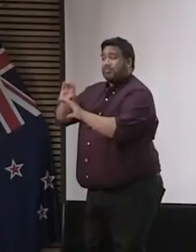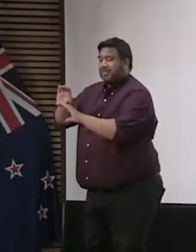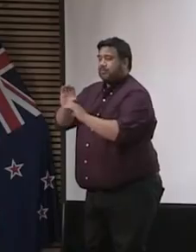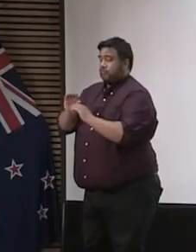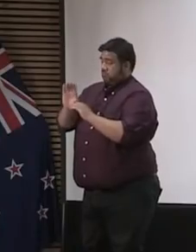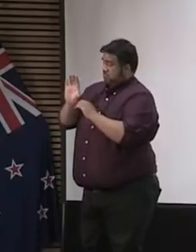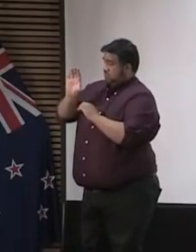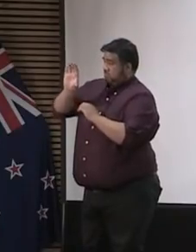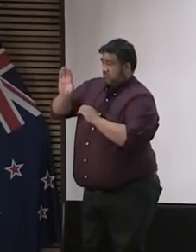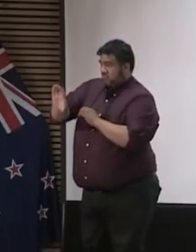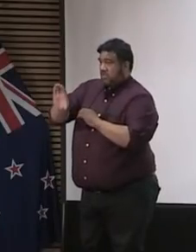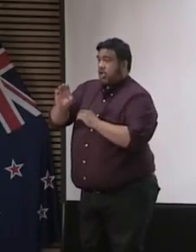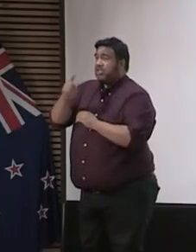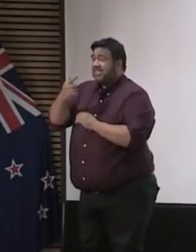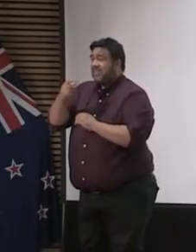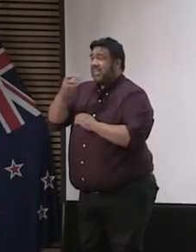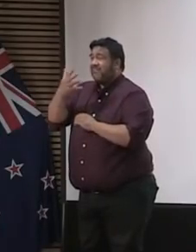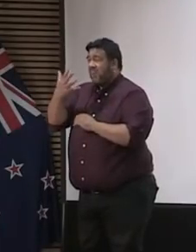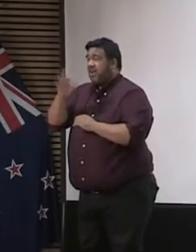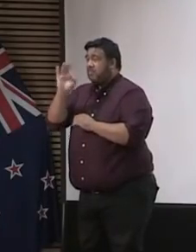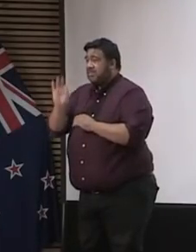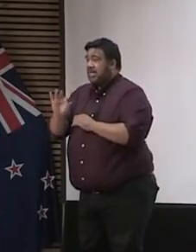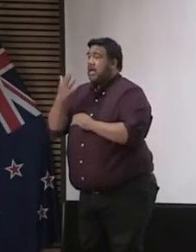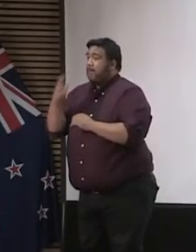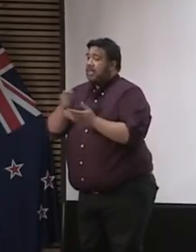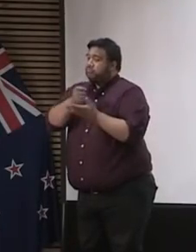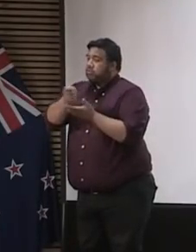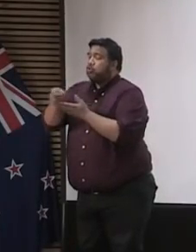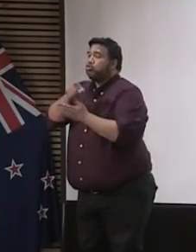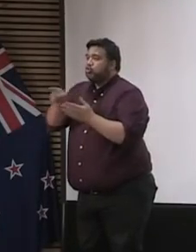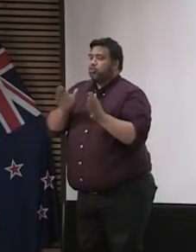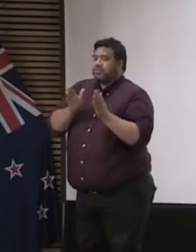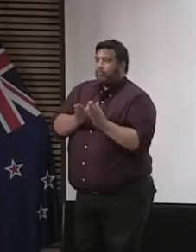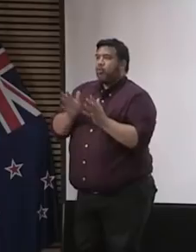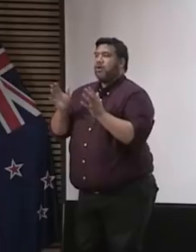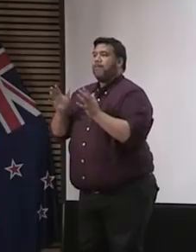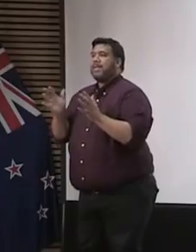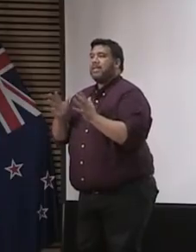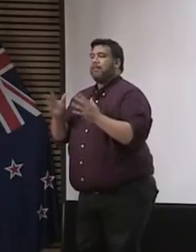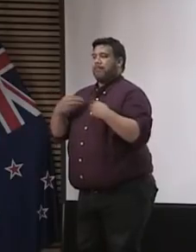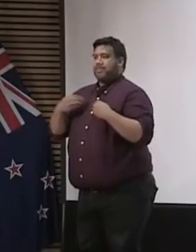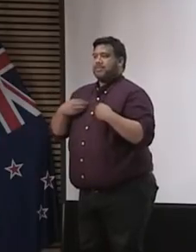wage subsidyhas gone to SMEs so we werevery aware when we came intodesigning the packages